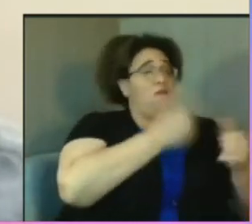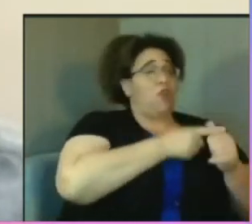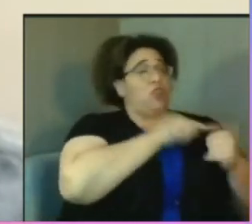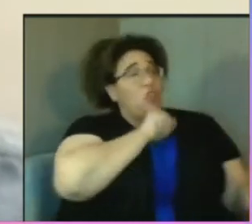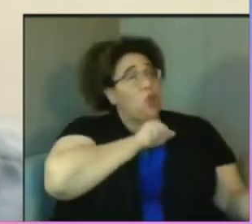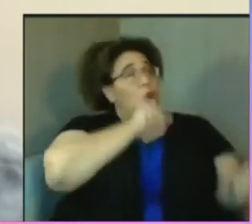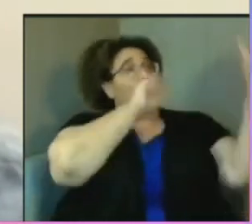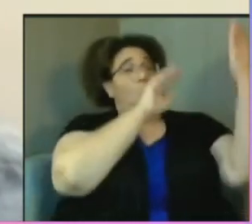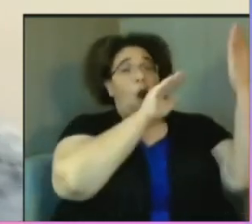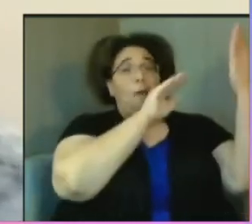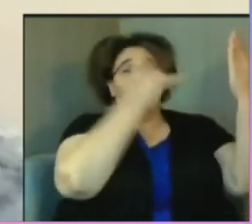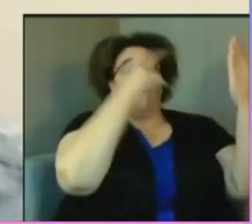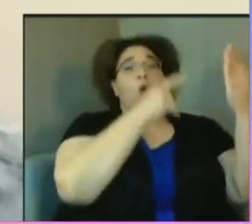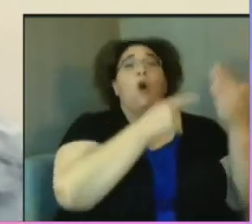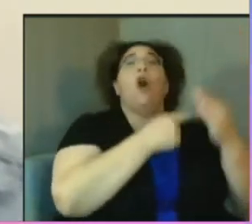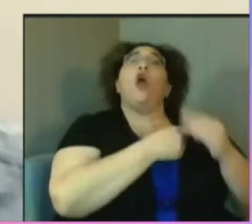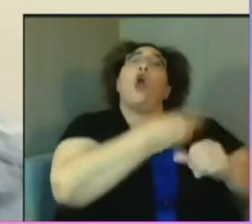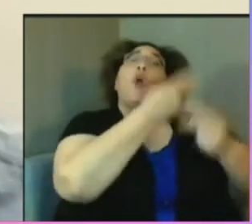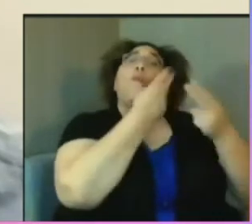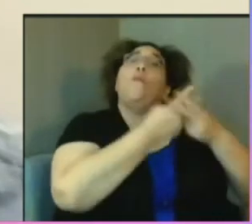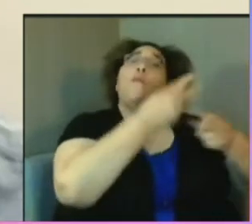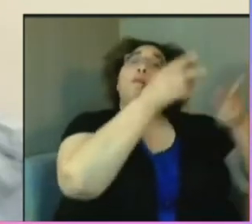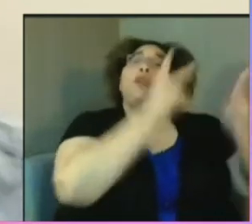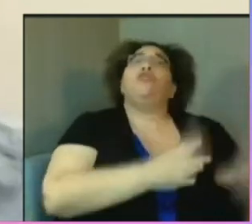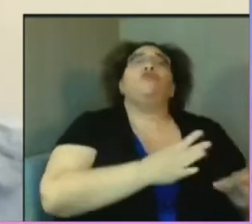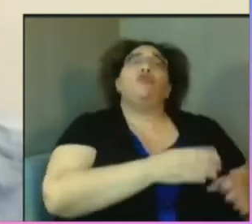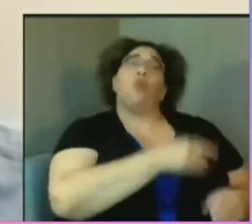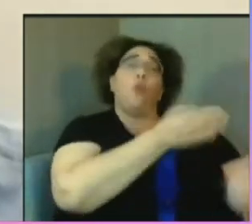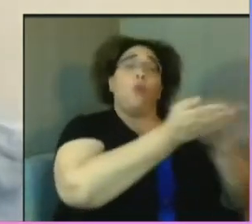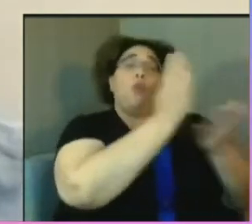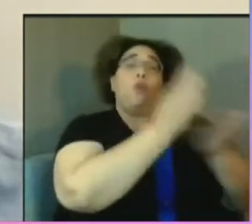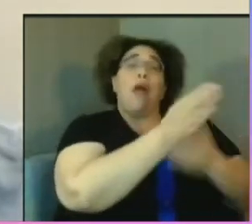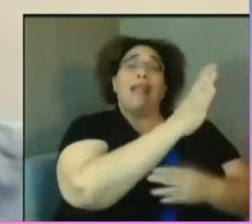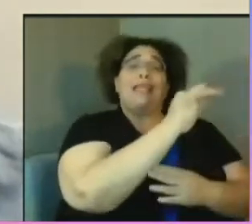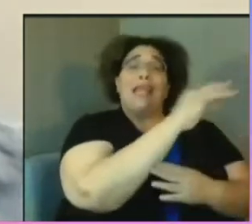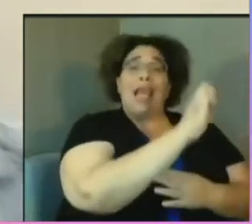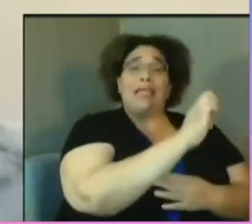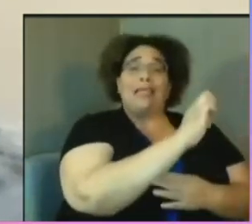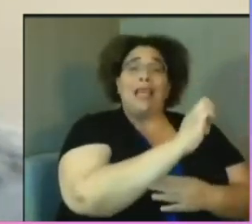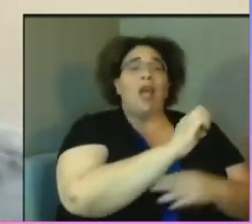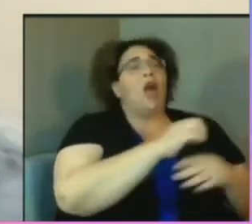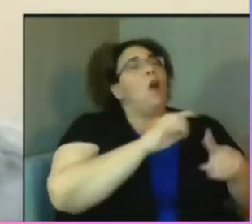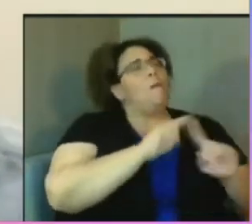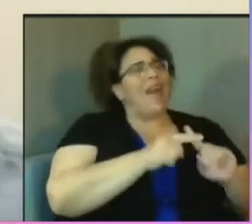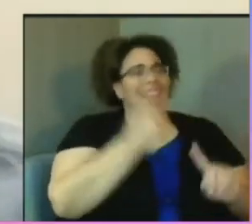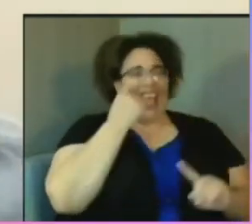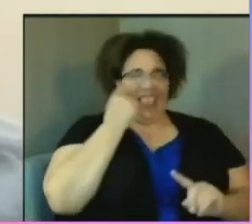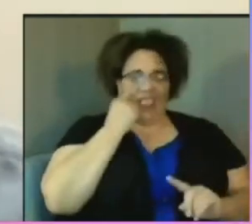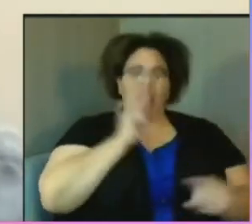case that was litigated years ago. So I think that there's just so much history